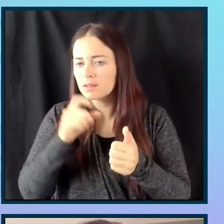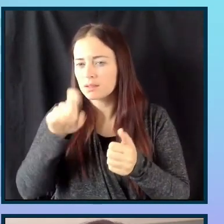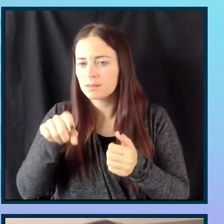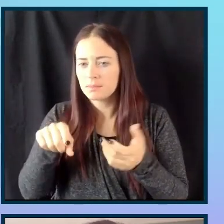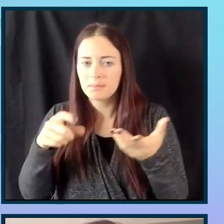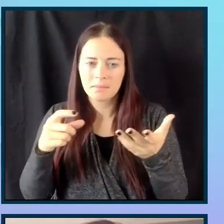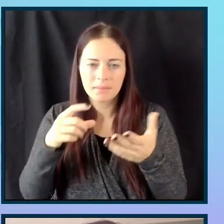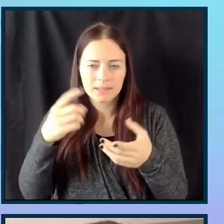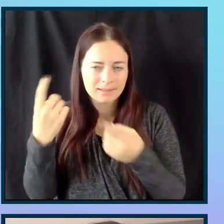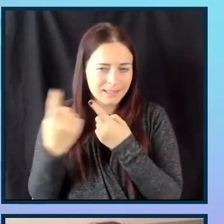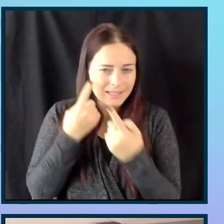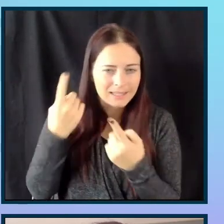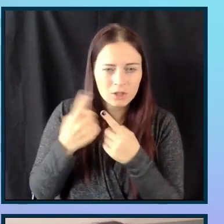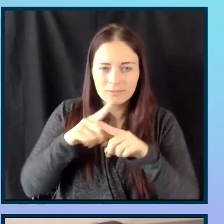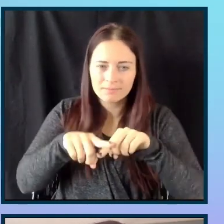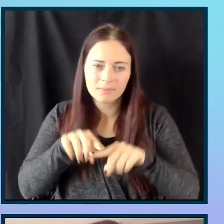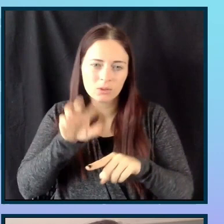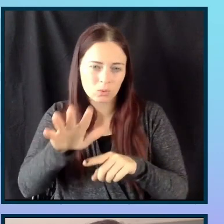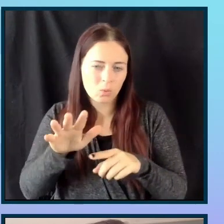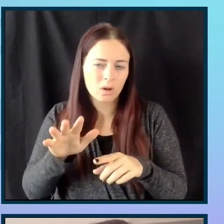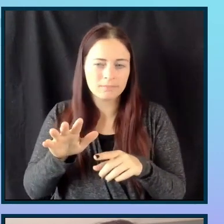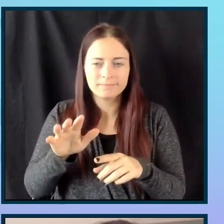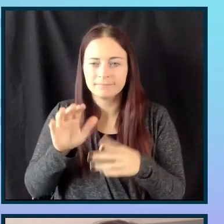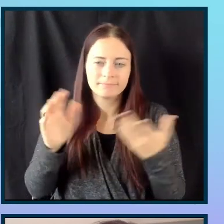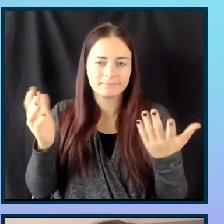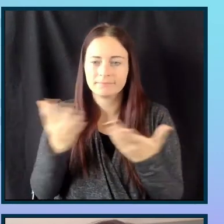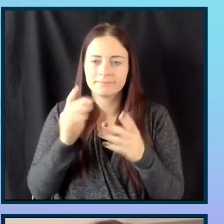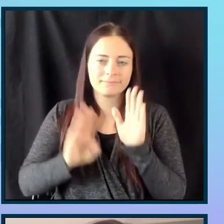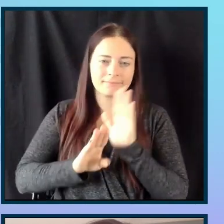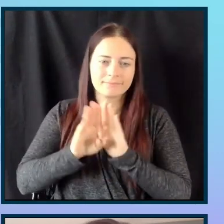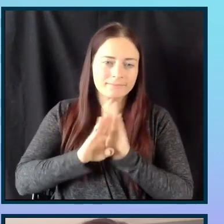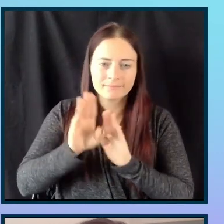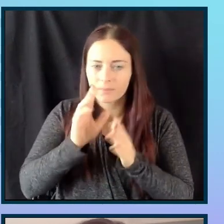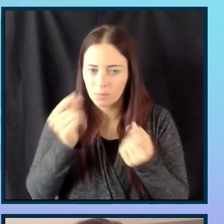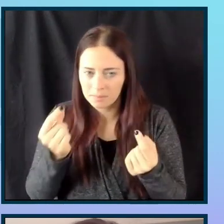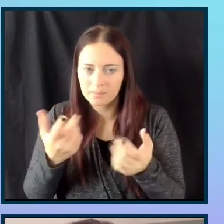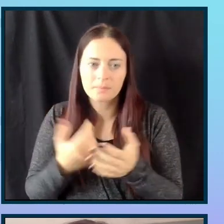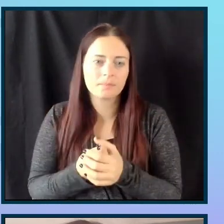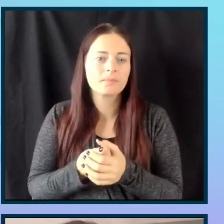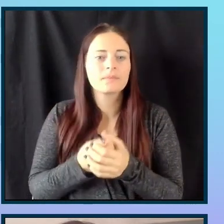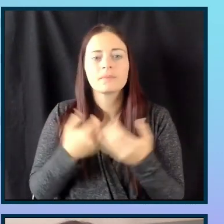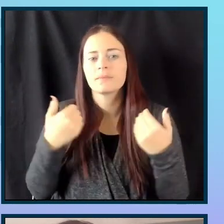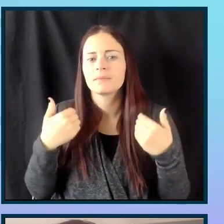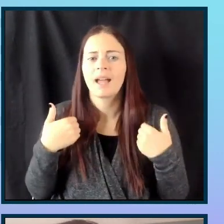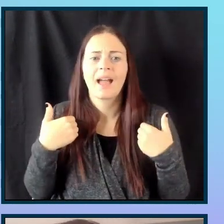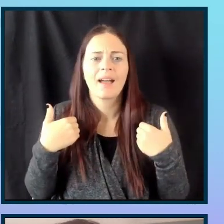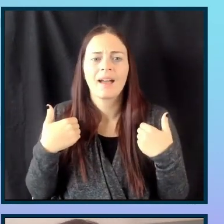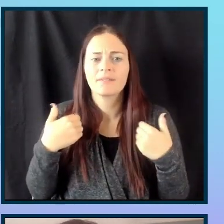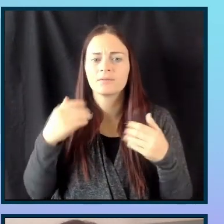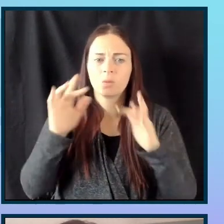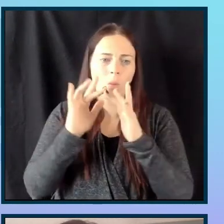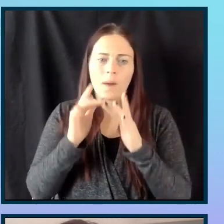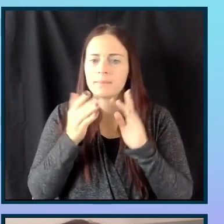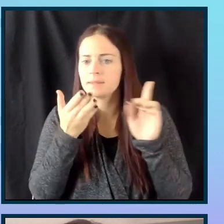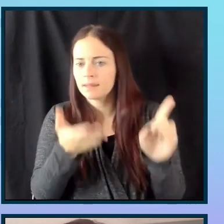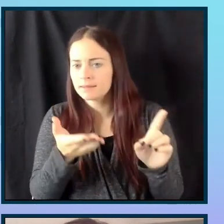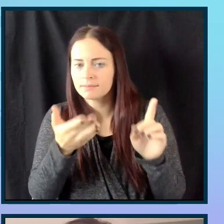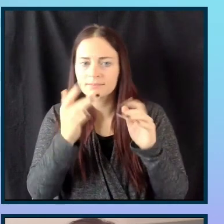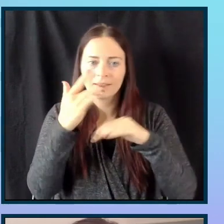Plainlanguage.gov is an example of that, that they provide guidelines. You can find 'em on plainlanguage.gov/guidelines.